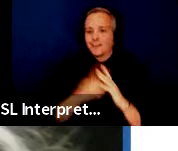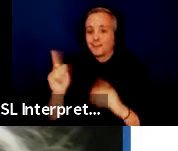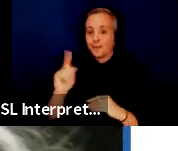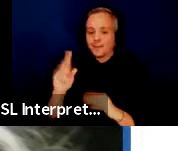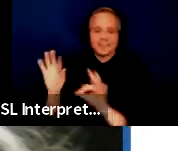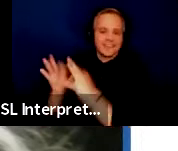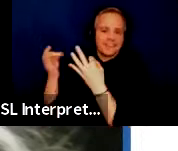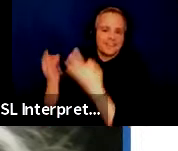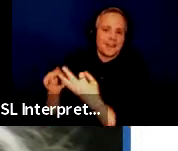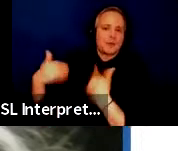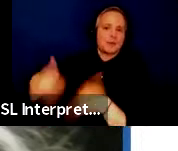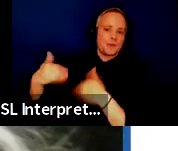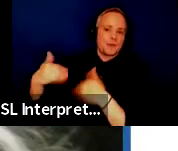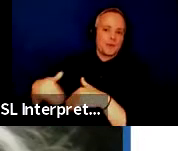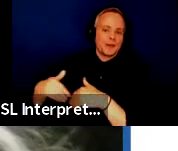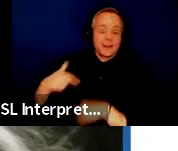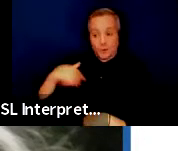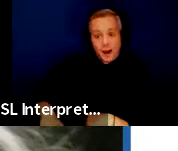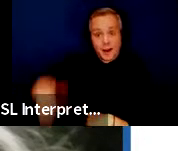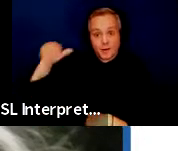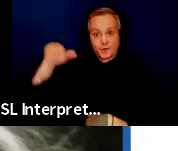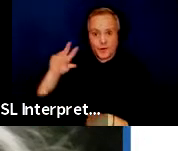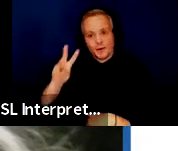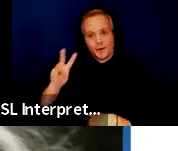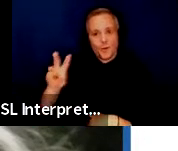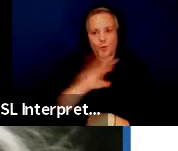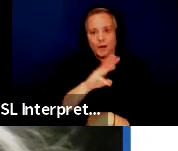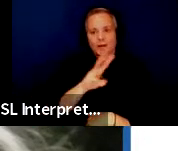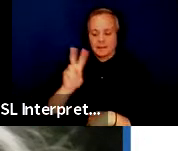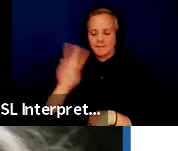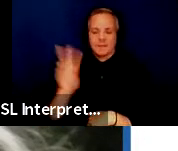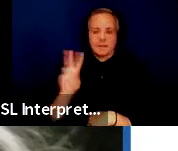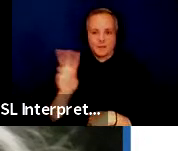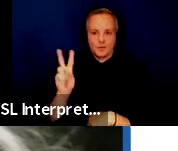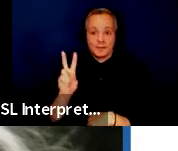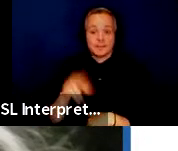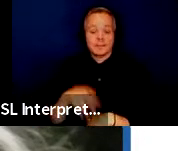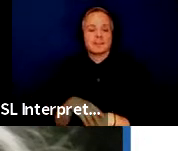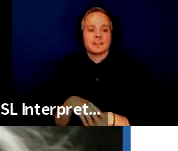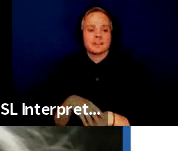SO I GREW UP IN WEST VANCOUVER, THE OLDEST OF FIVE KIDS.